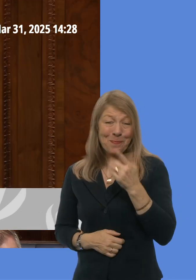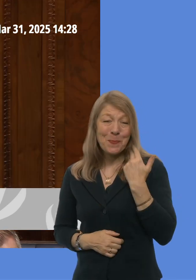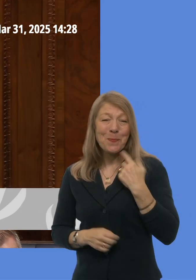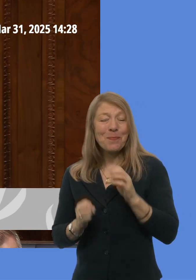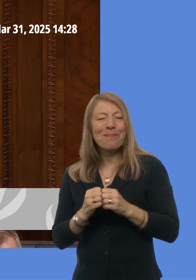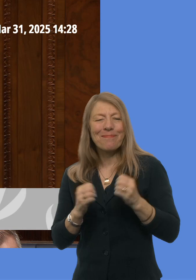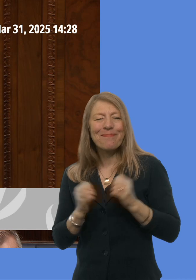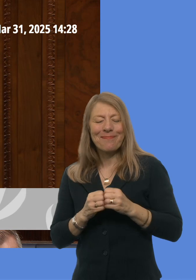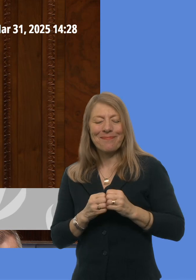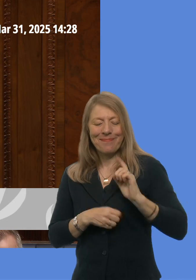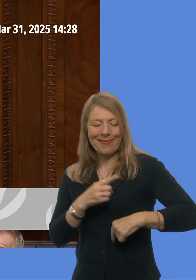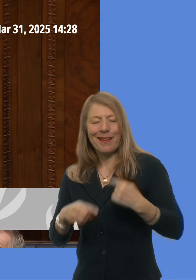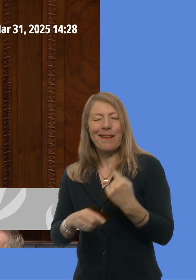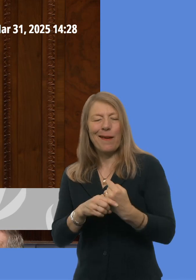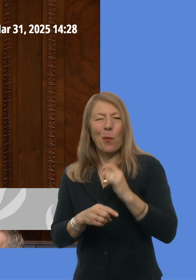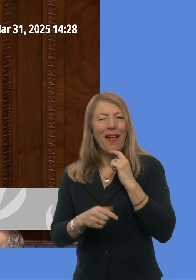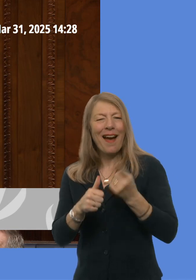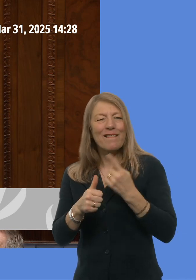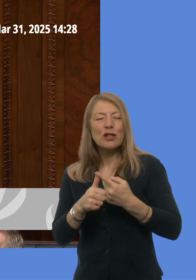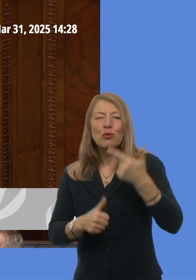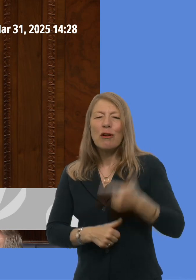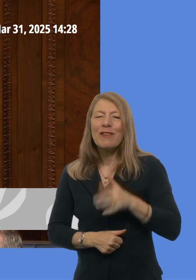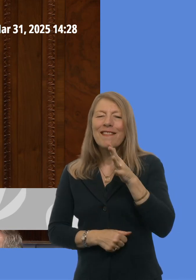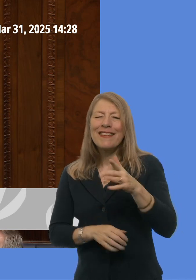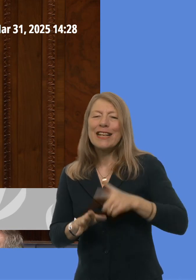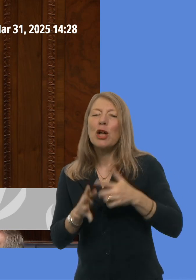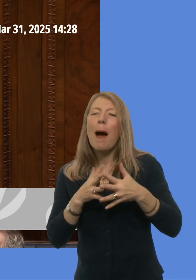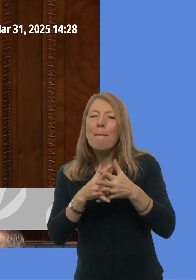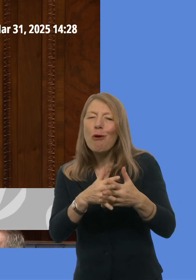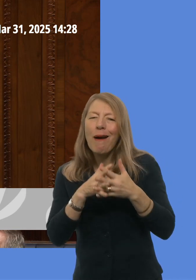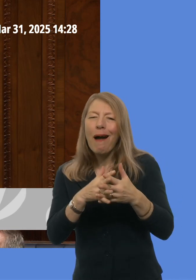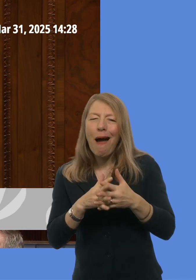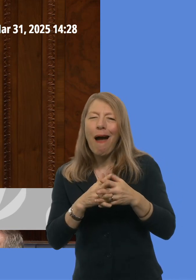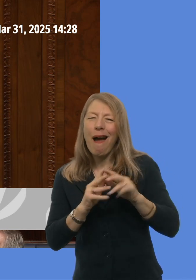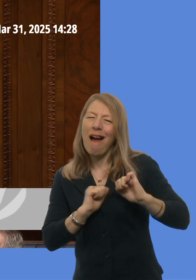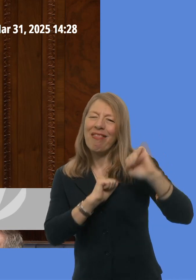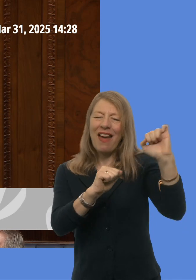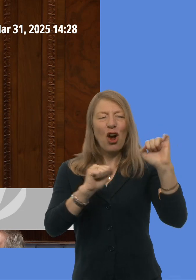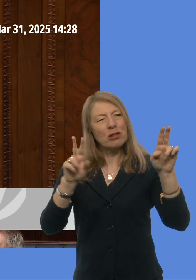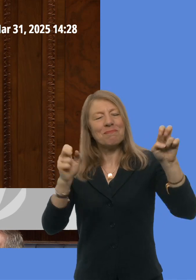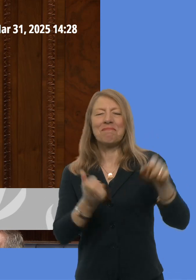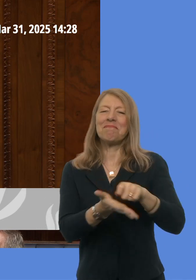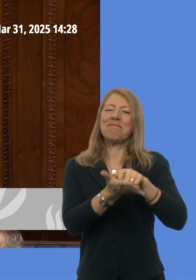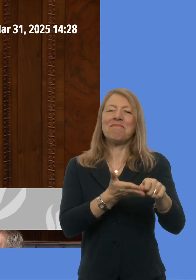of the Declaration of Independence. How much of an opportunity is this to highlight the significant role that the Ulster Scots